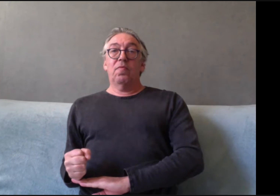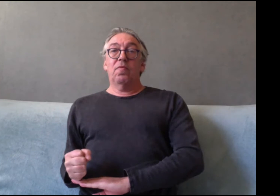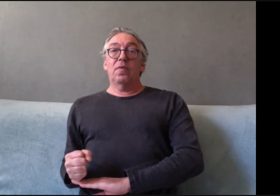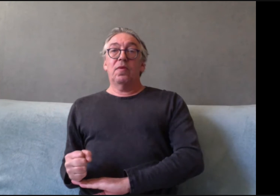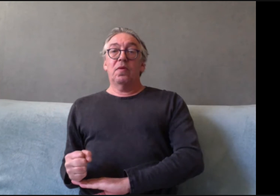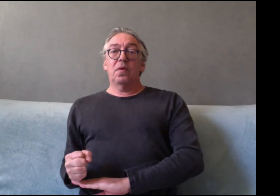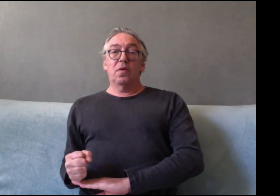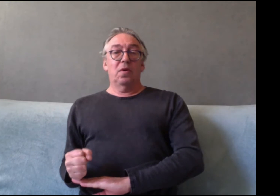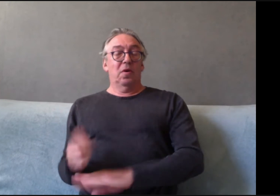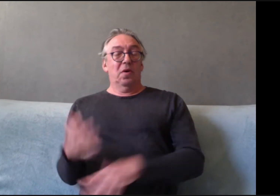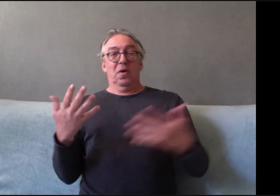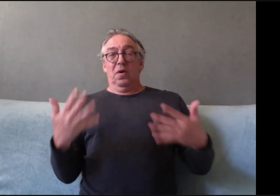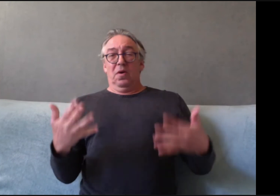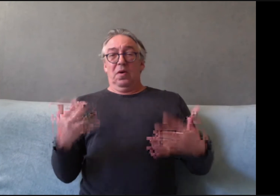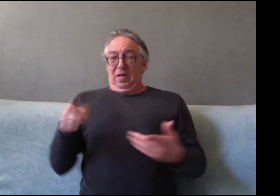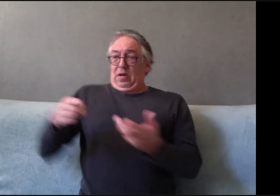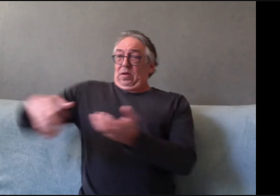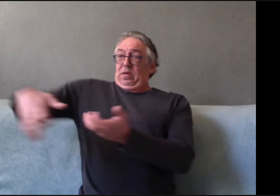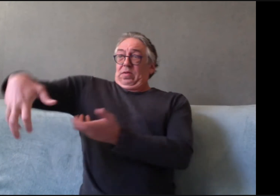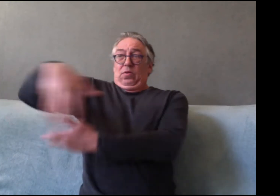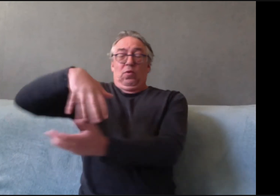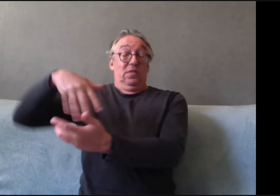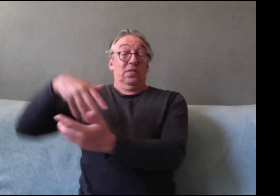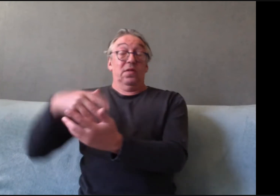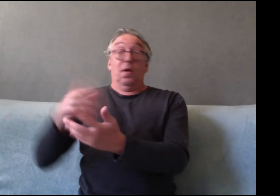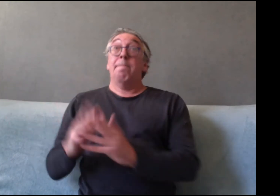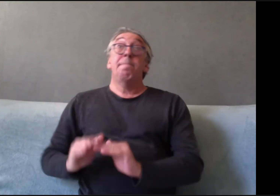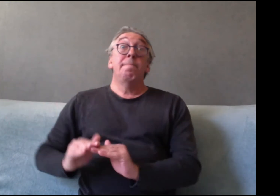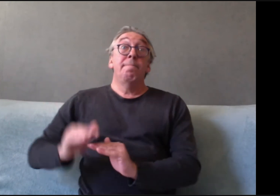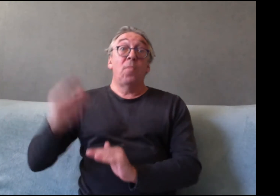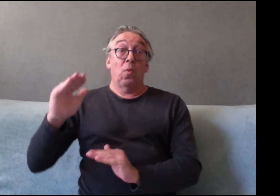persons with disabilities and our families as well.